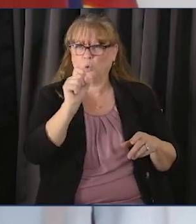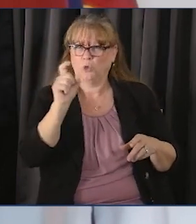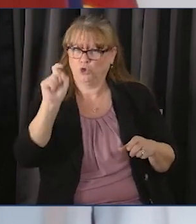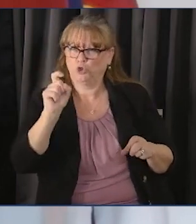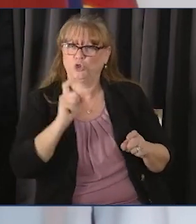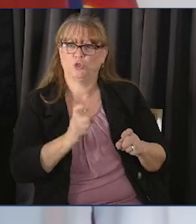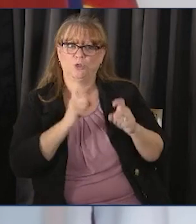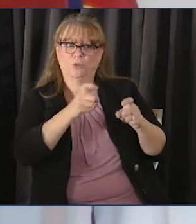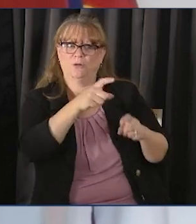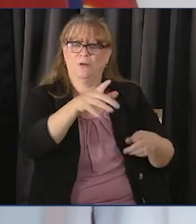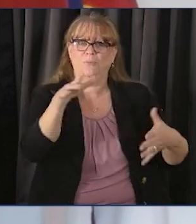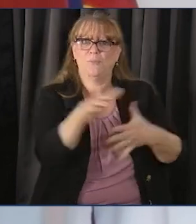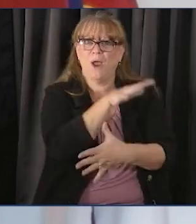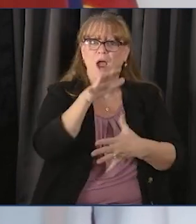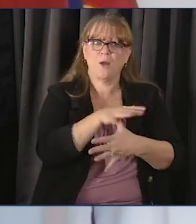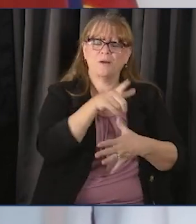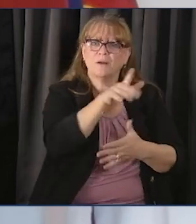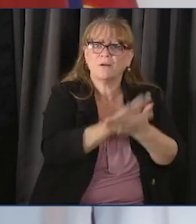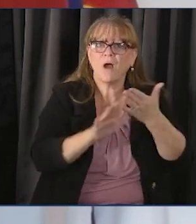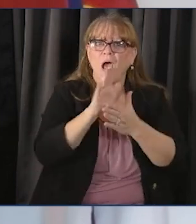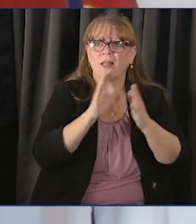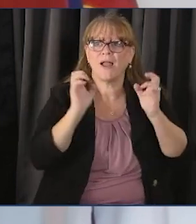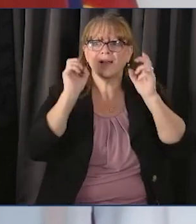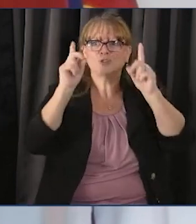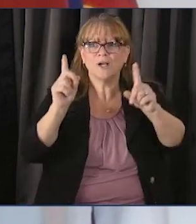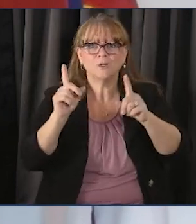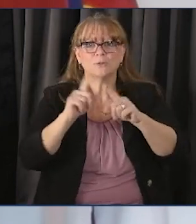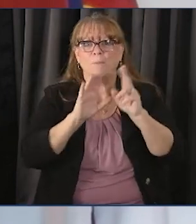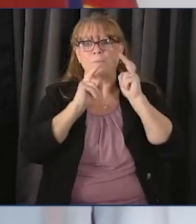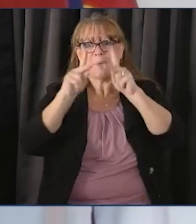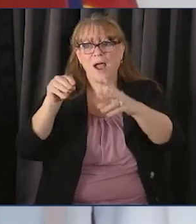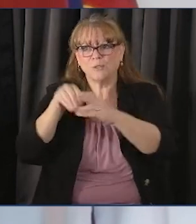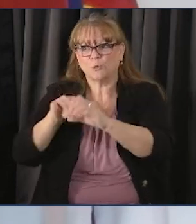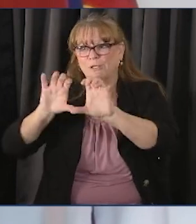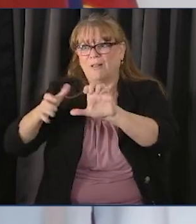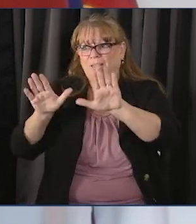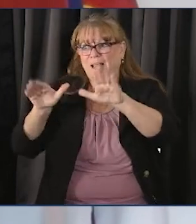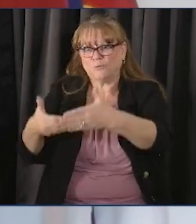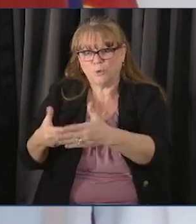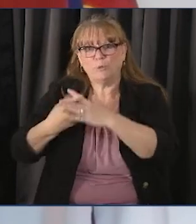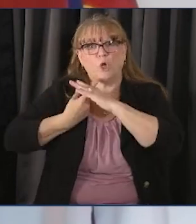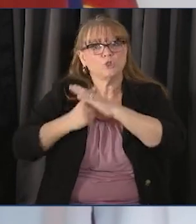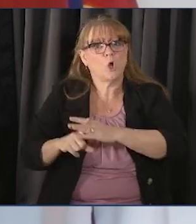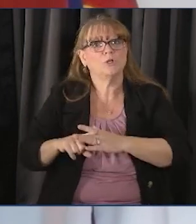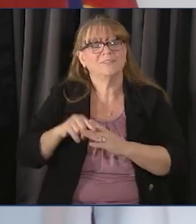Thank you. Yes, I had a congratulatory call with Chairman Baker upon his election and look forward to